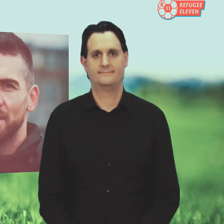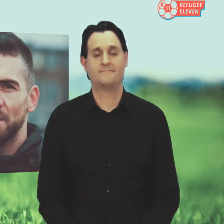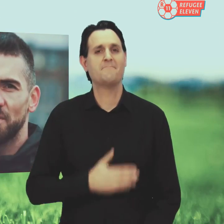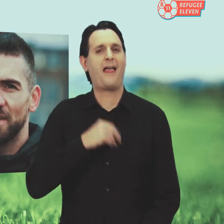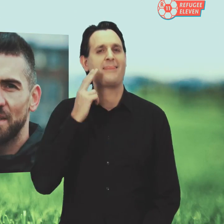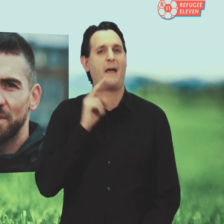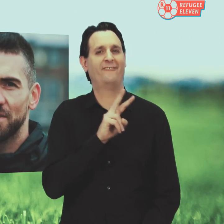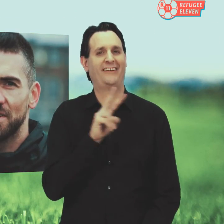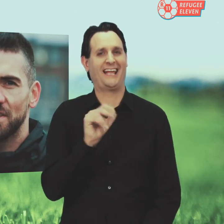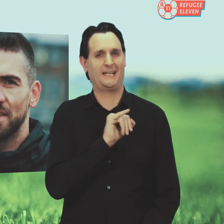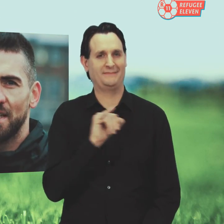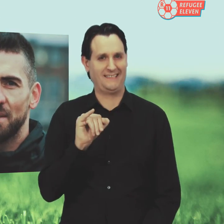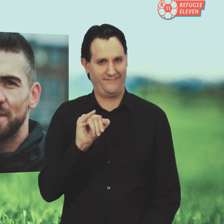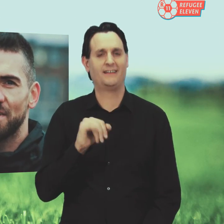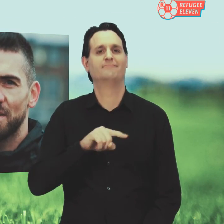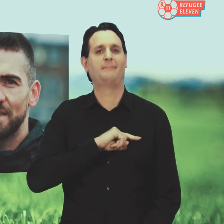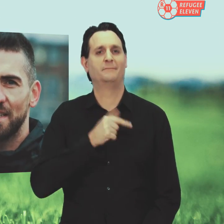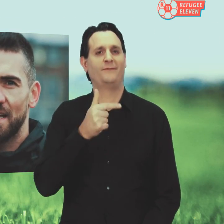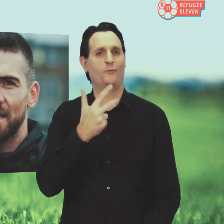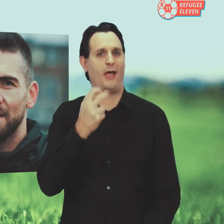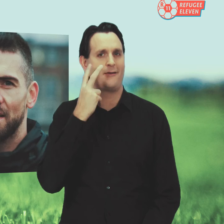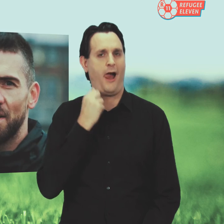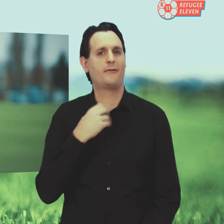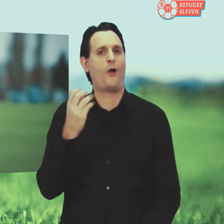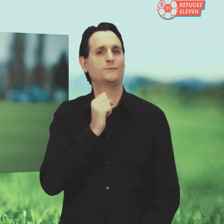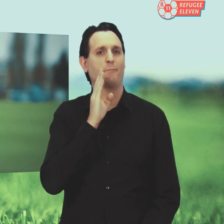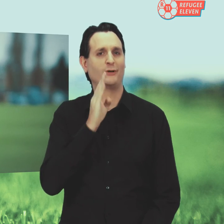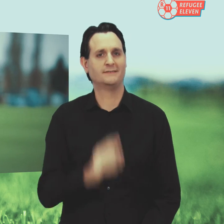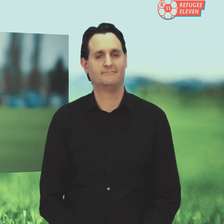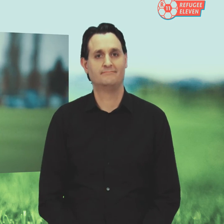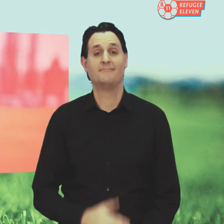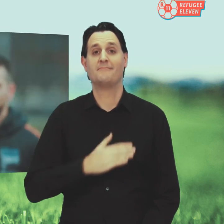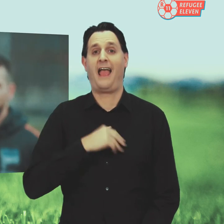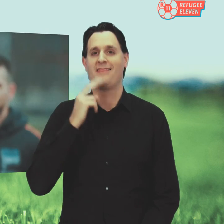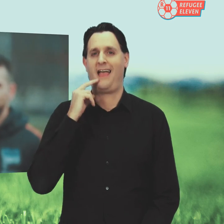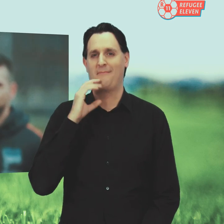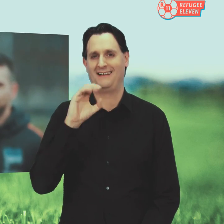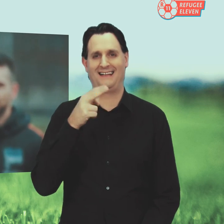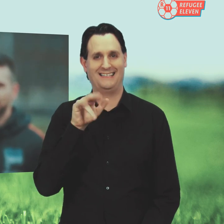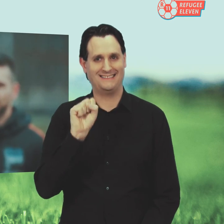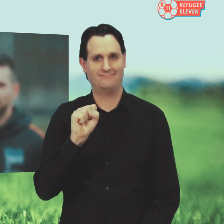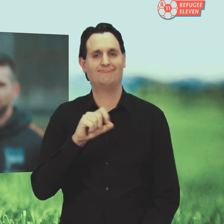I'm Vedad Ibisevic. I'm 32 years old and I'm from Bosnia. My name is Chris.